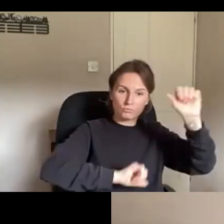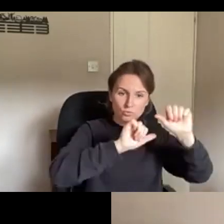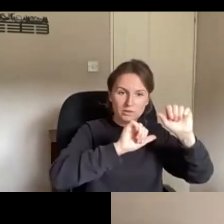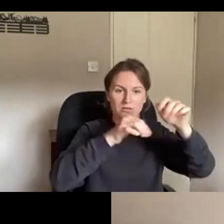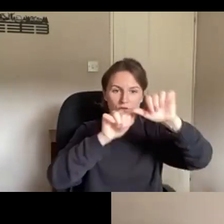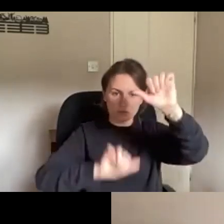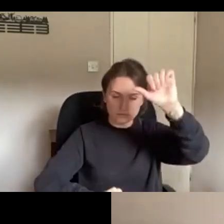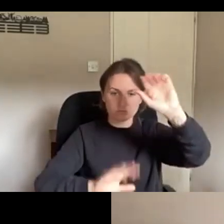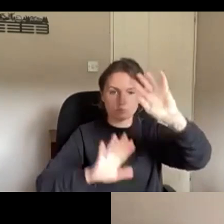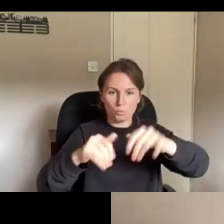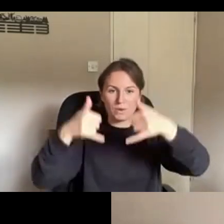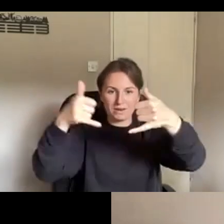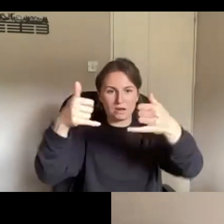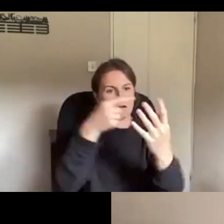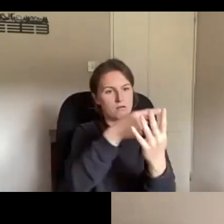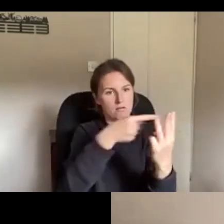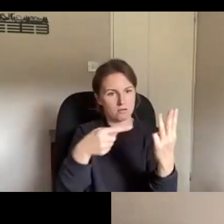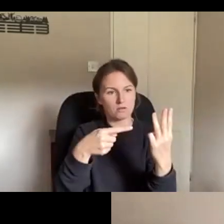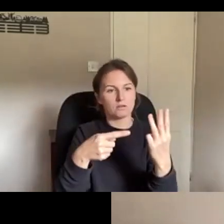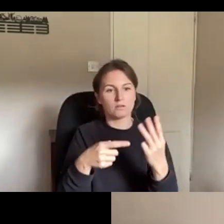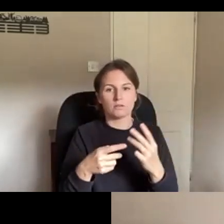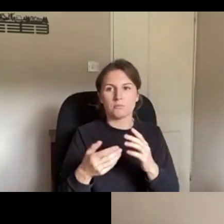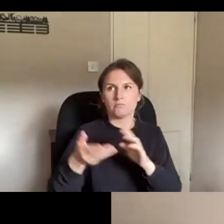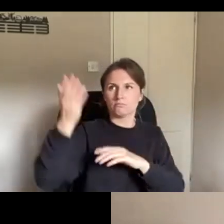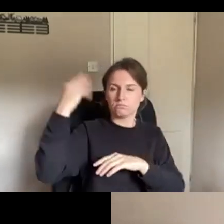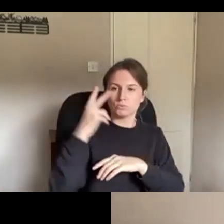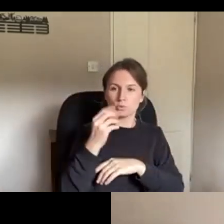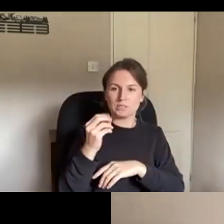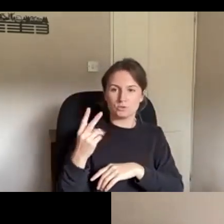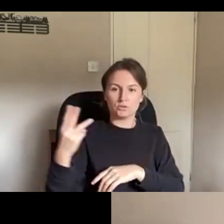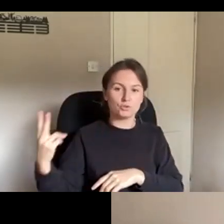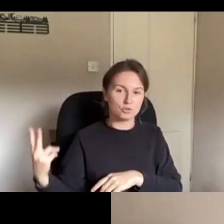You can look at 2022 and 2023, just to get an idea of all